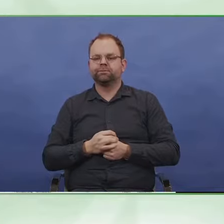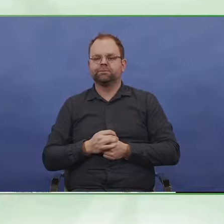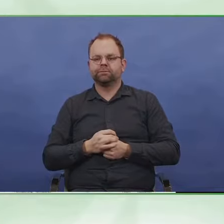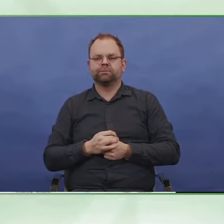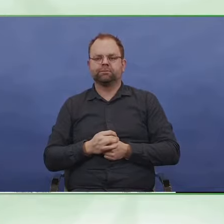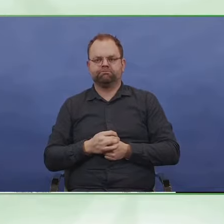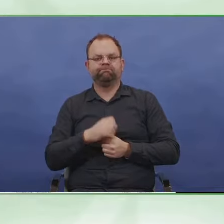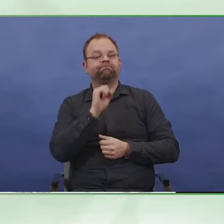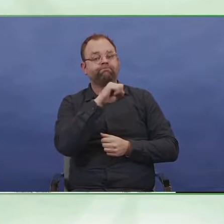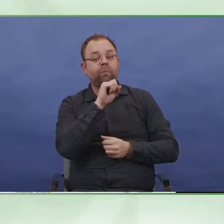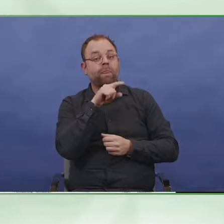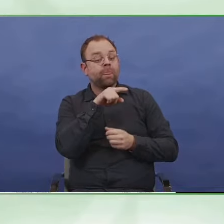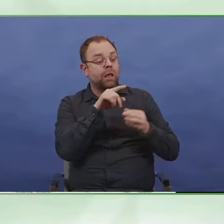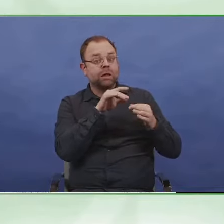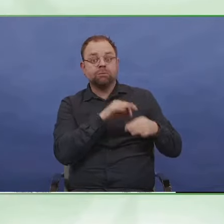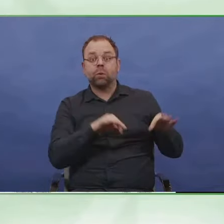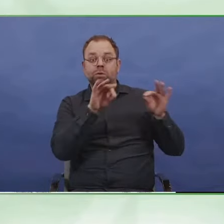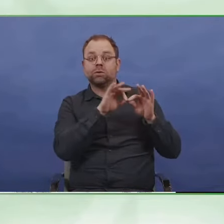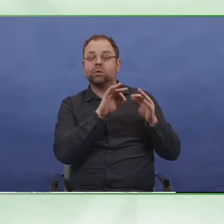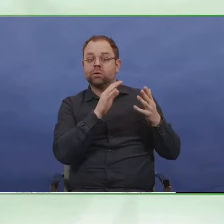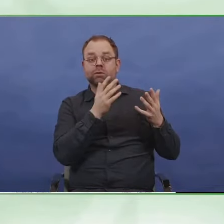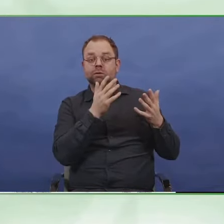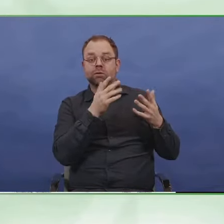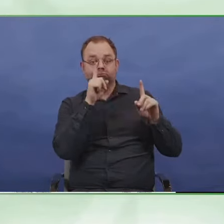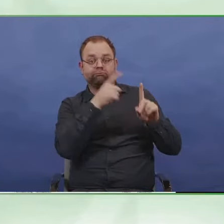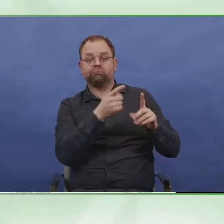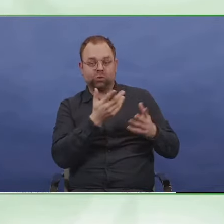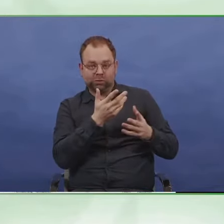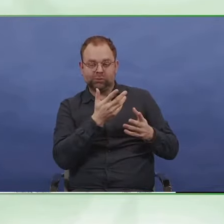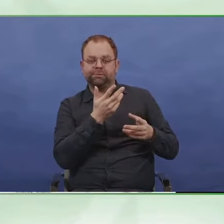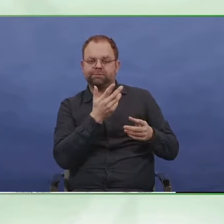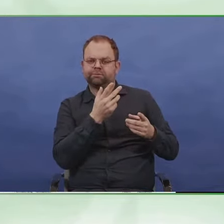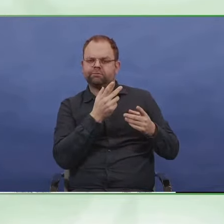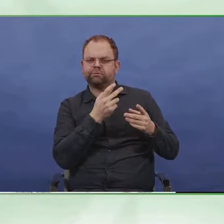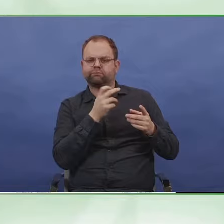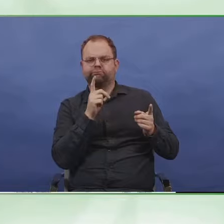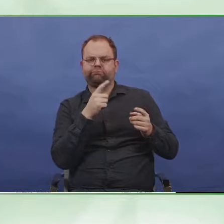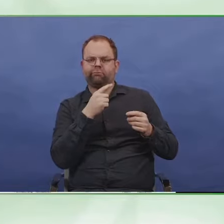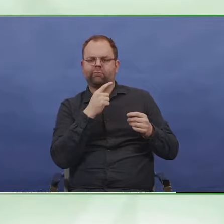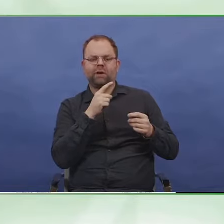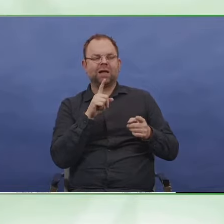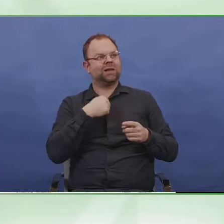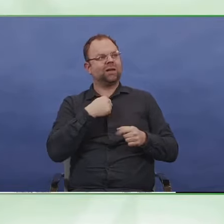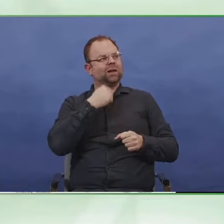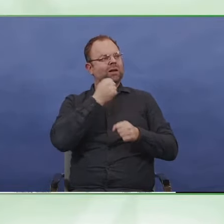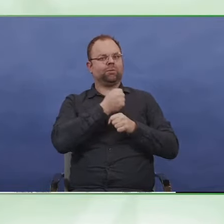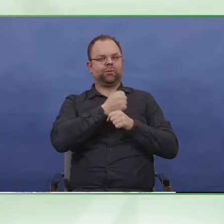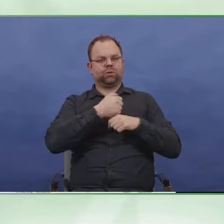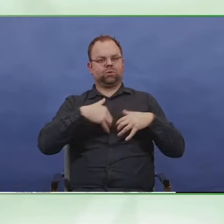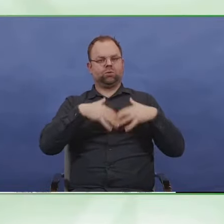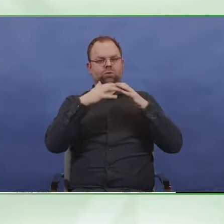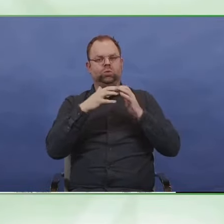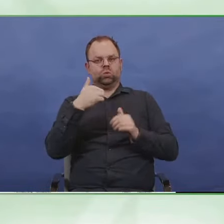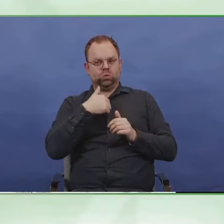world, she is such a powerful leader the United States. If you haven't had a chance to talk to her it is amazing what